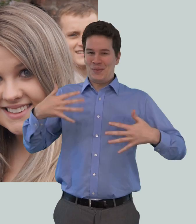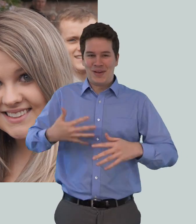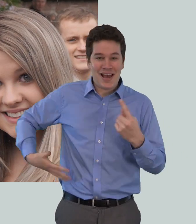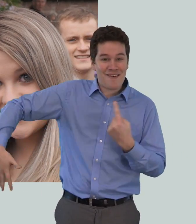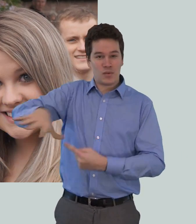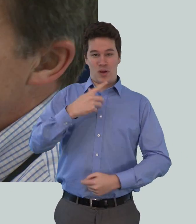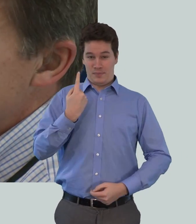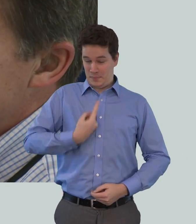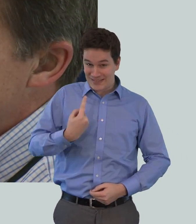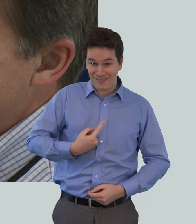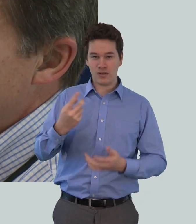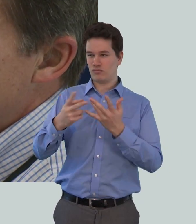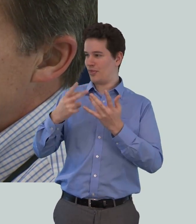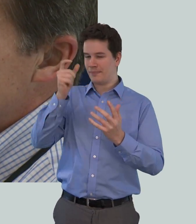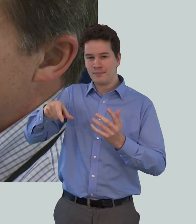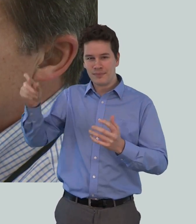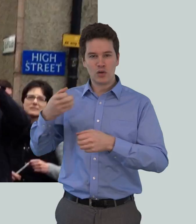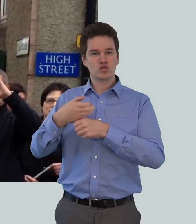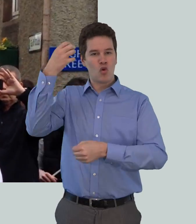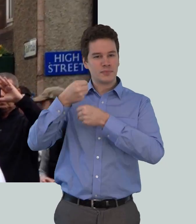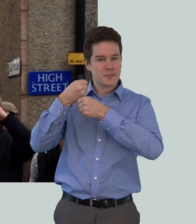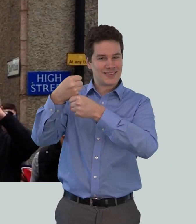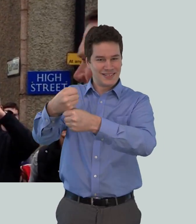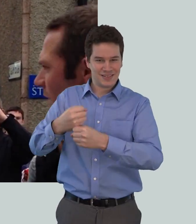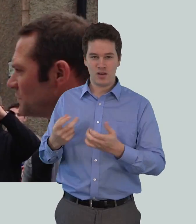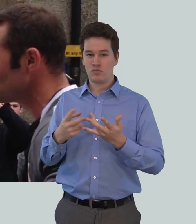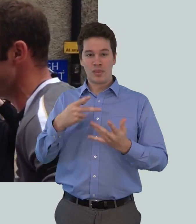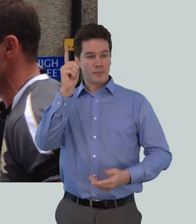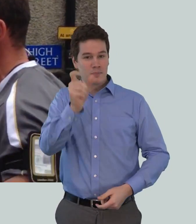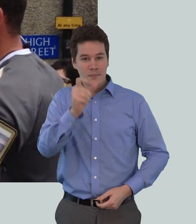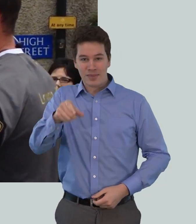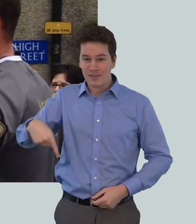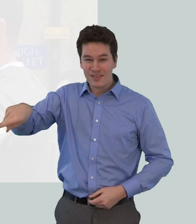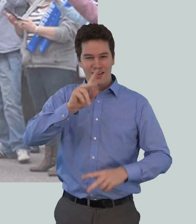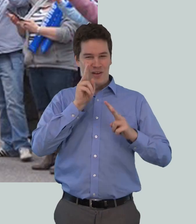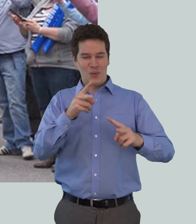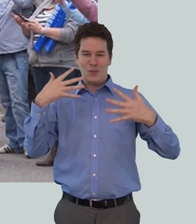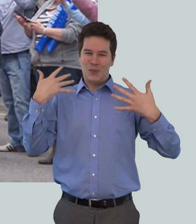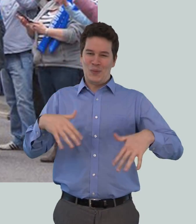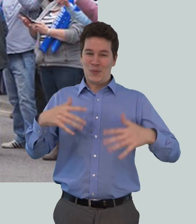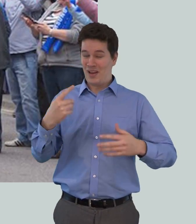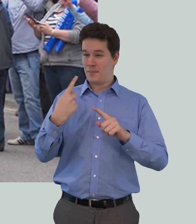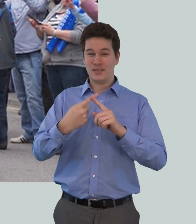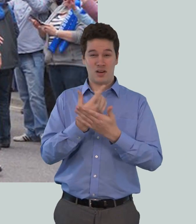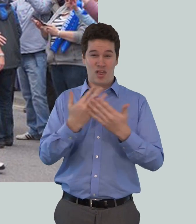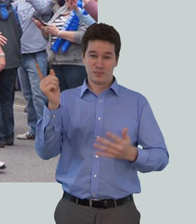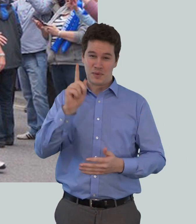it was just one of those celebratory moments I think. Everybody, both myself, but also the other Torchbearers